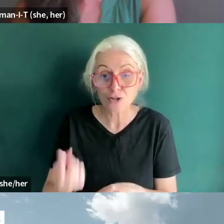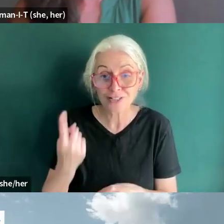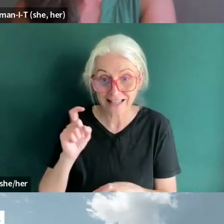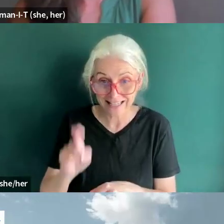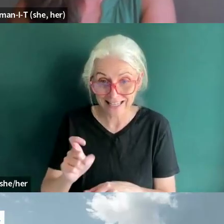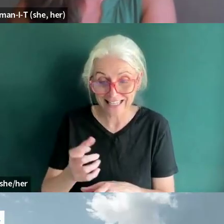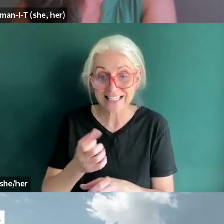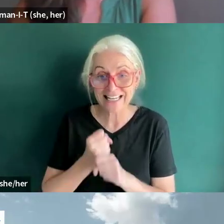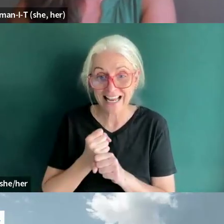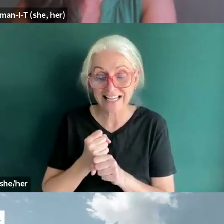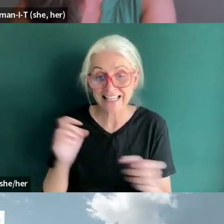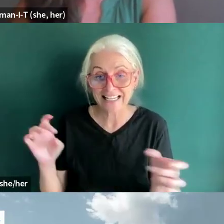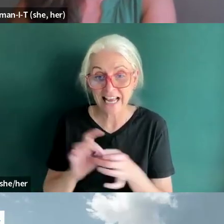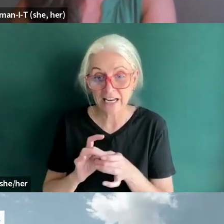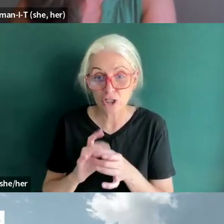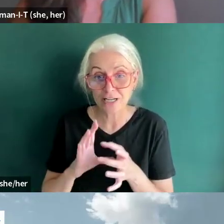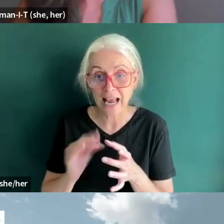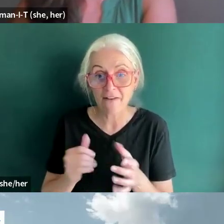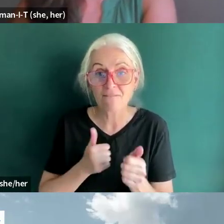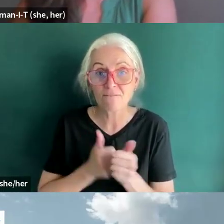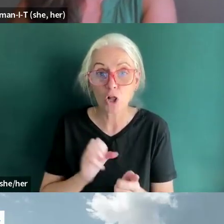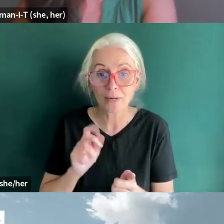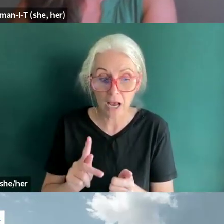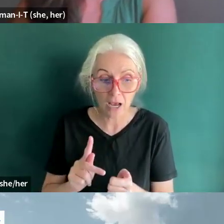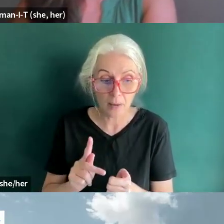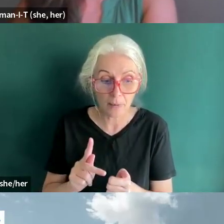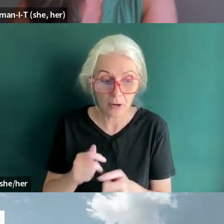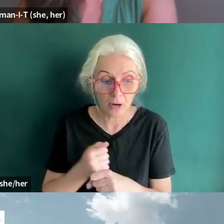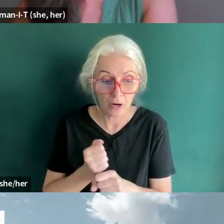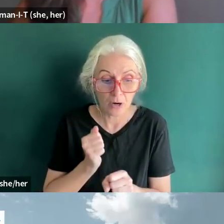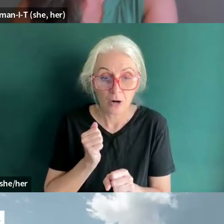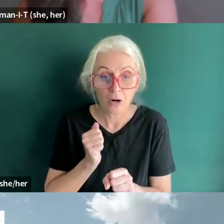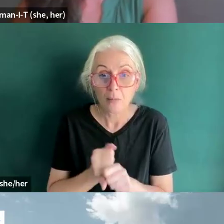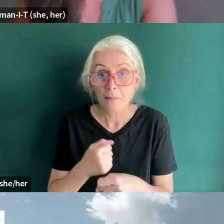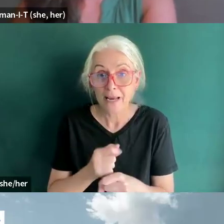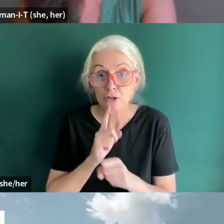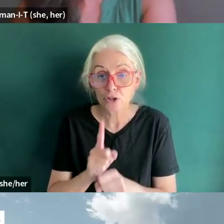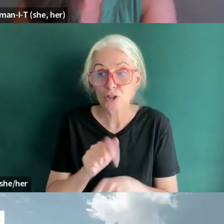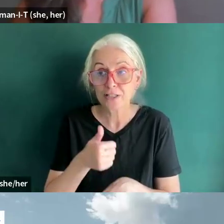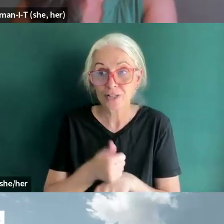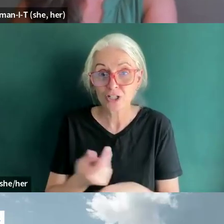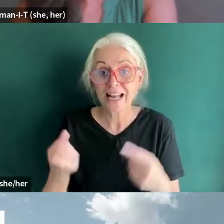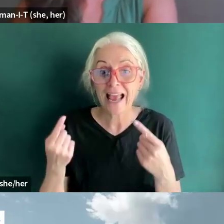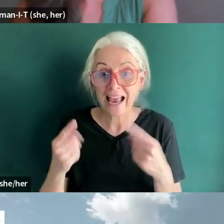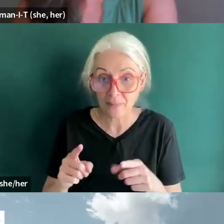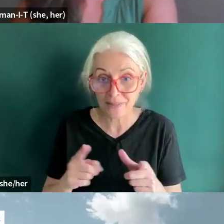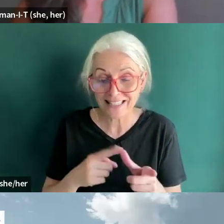getting the connection, and then following up to make sure installation happened. And then